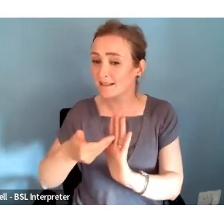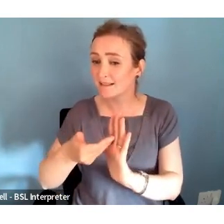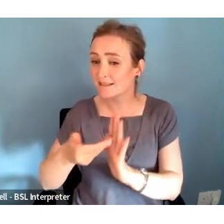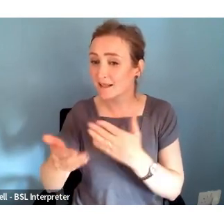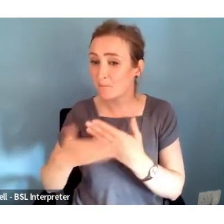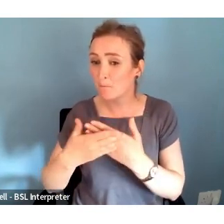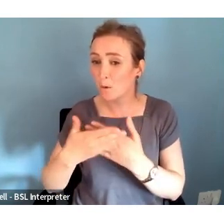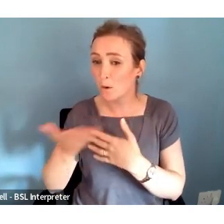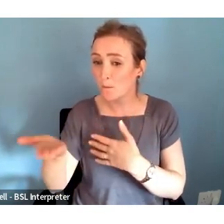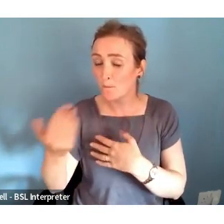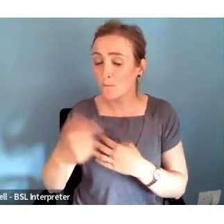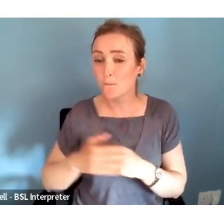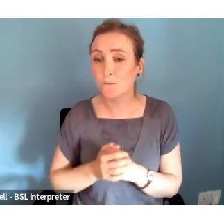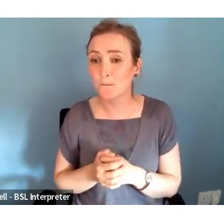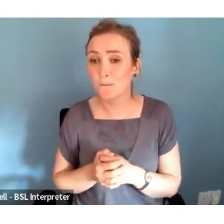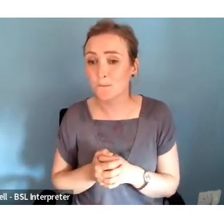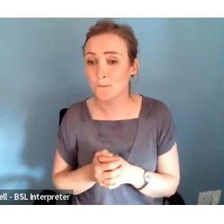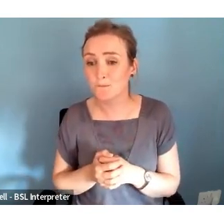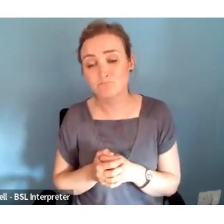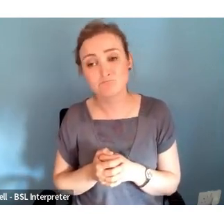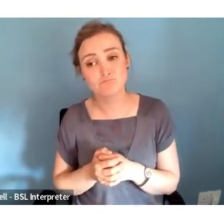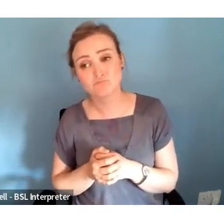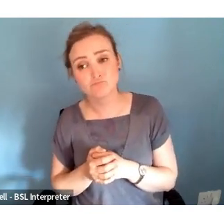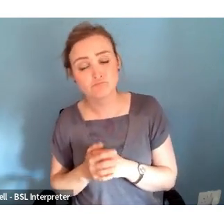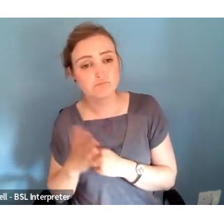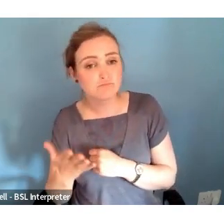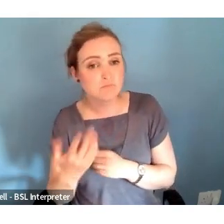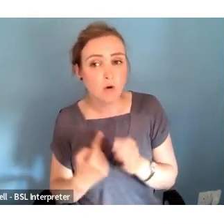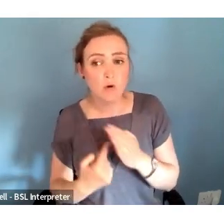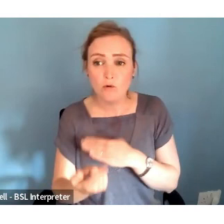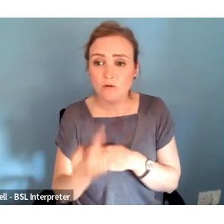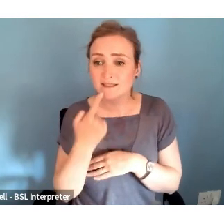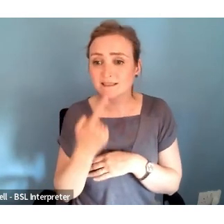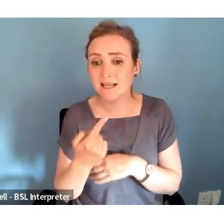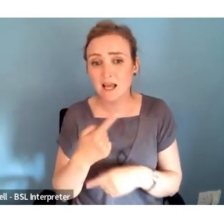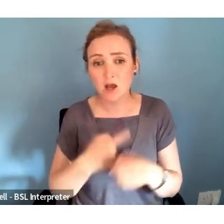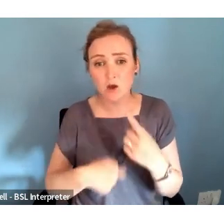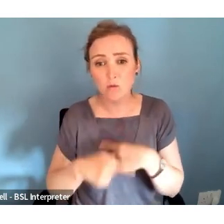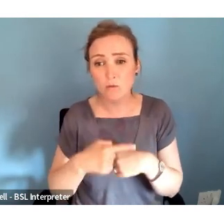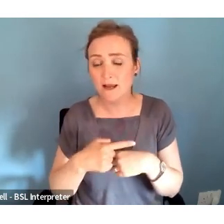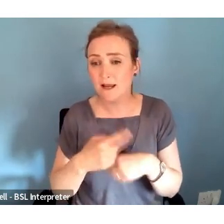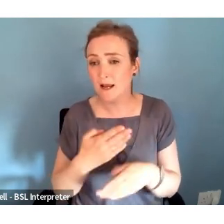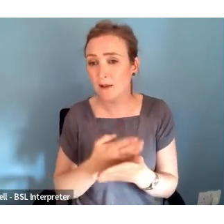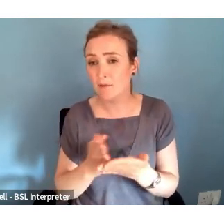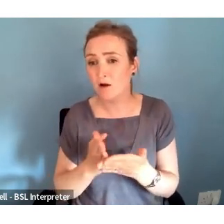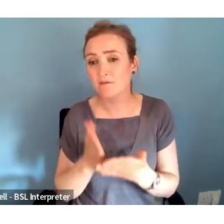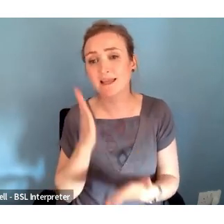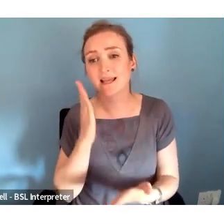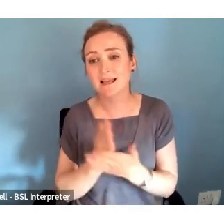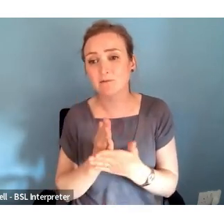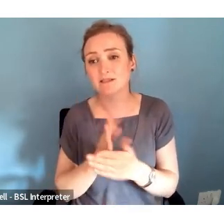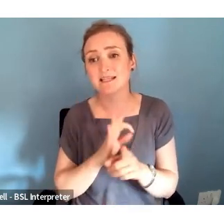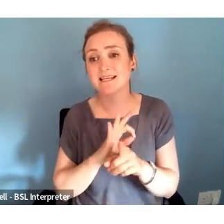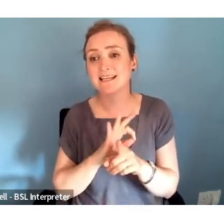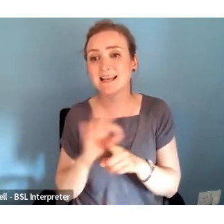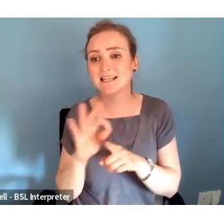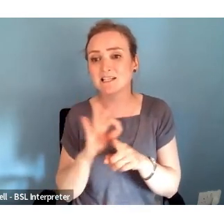? ALEX: Just to say we are part of the guaranteed interview scheme. I think that is a really great piece